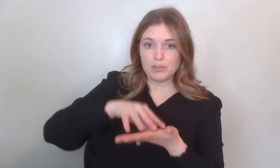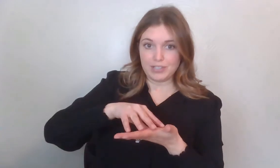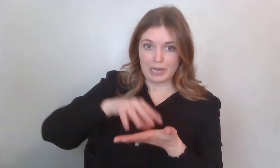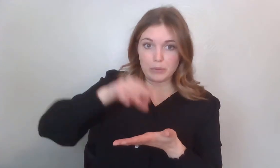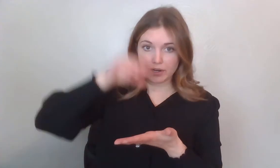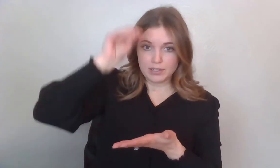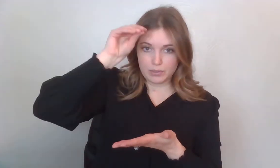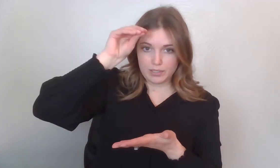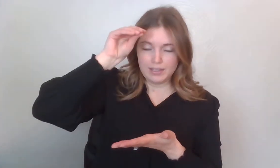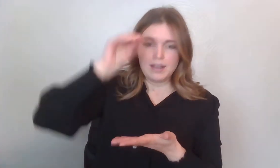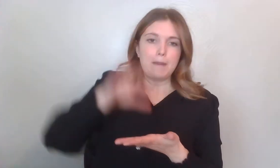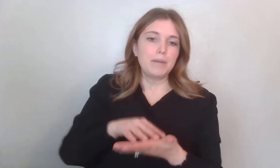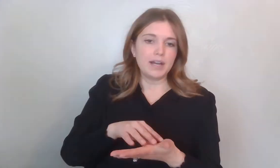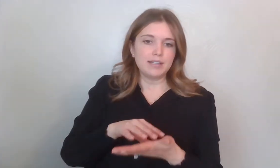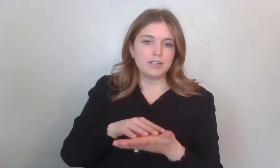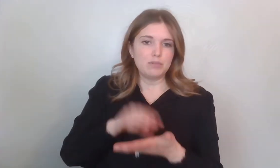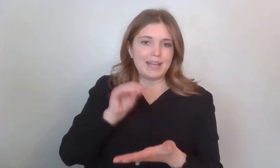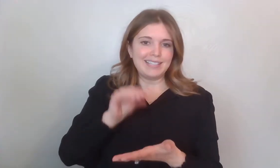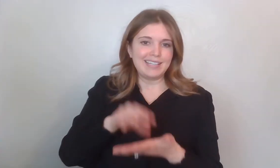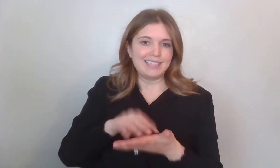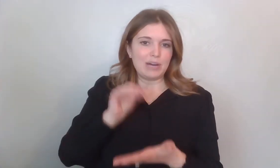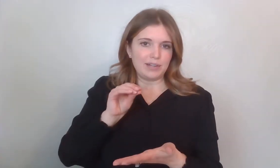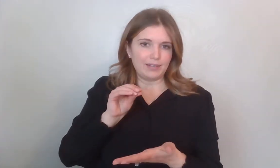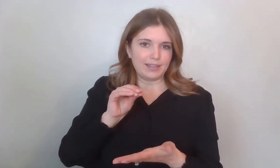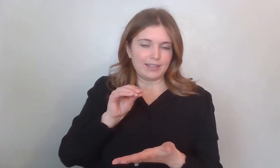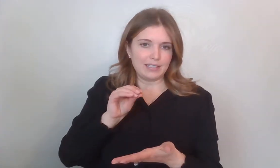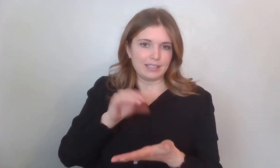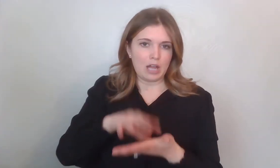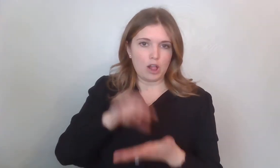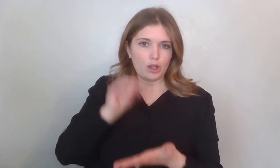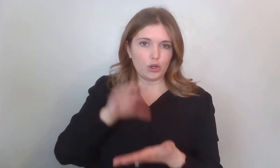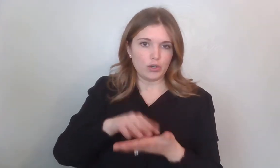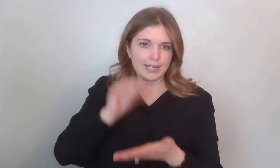which is how we're going to do it, but you may see it down here like this LEARNING